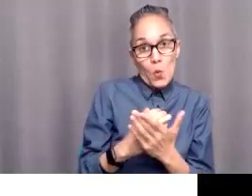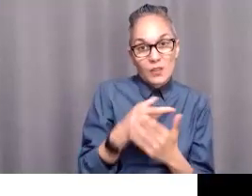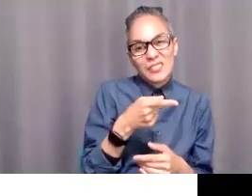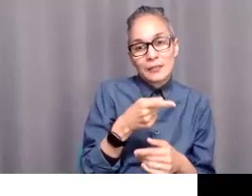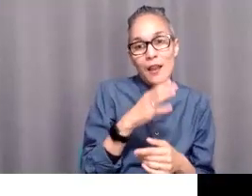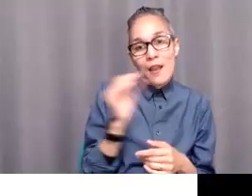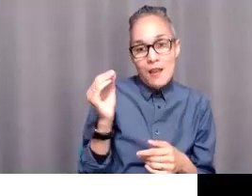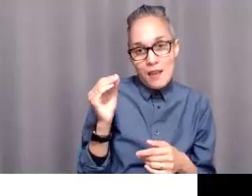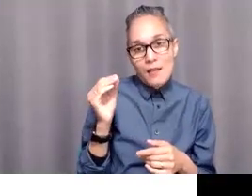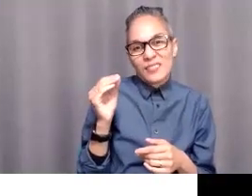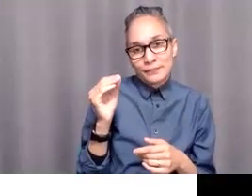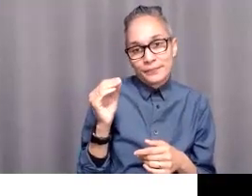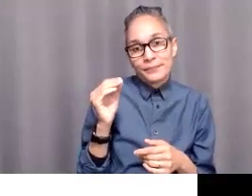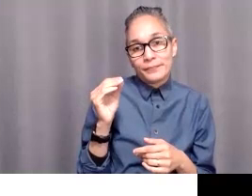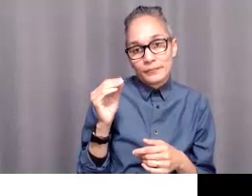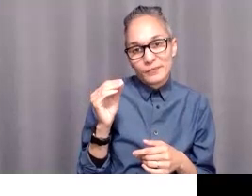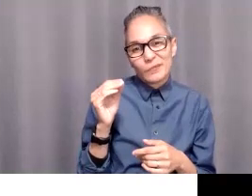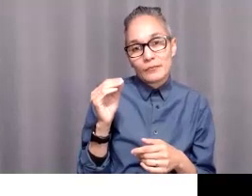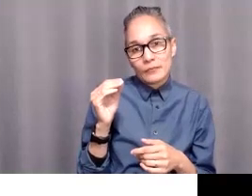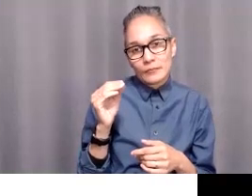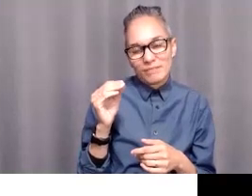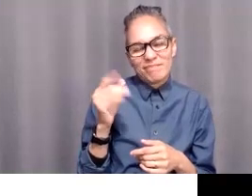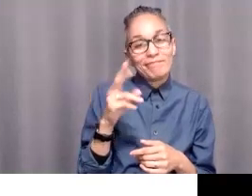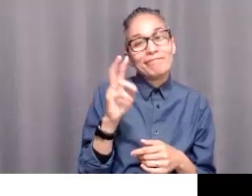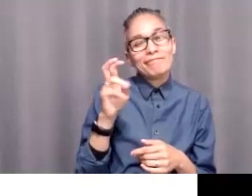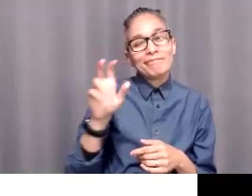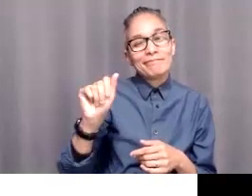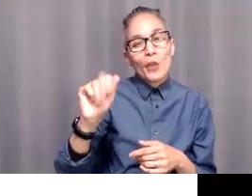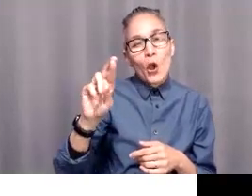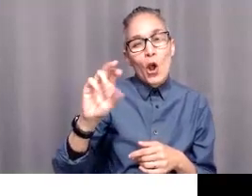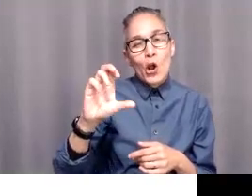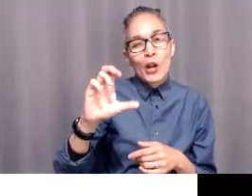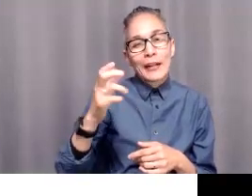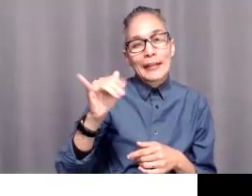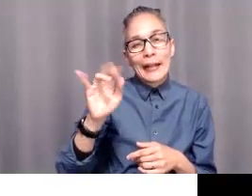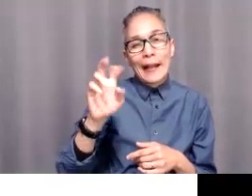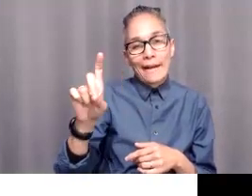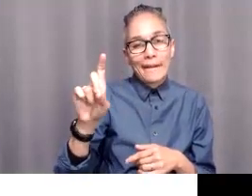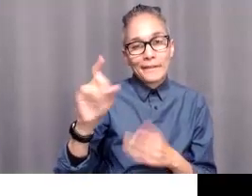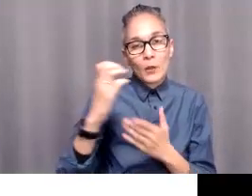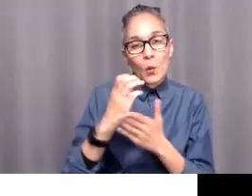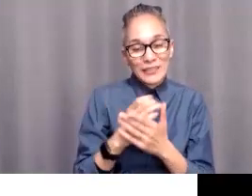And these are archived courses. So they did the reviewing in fall